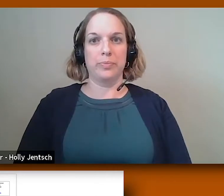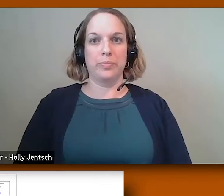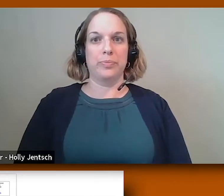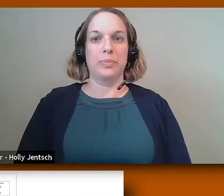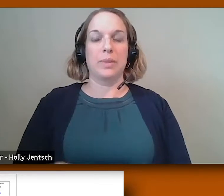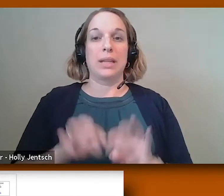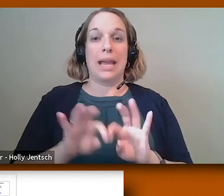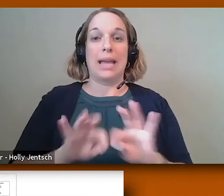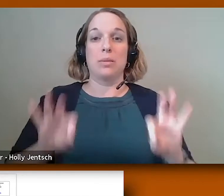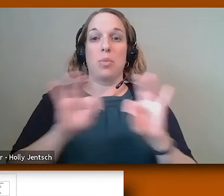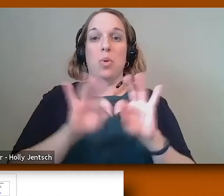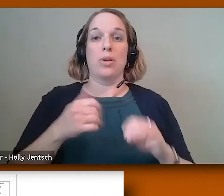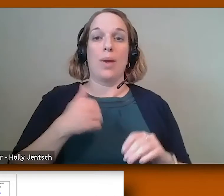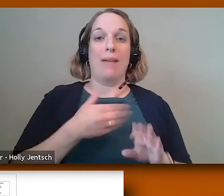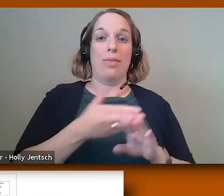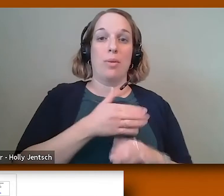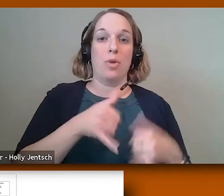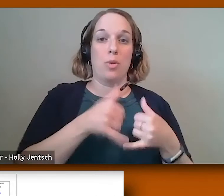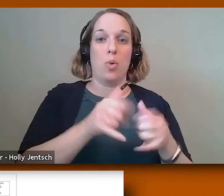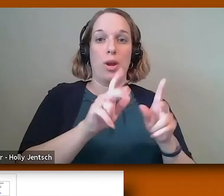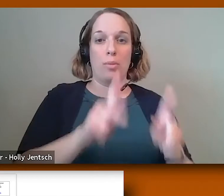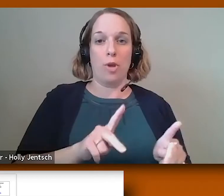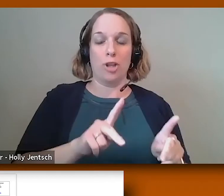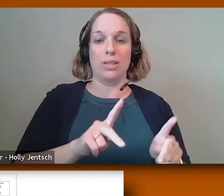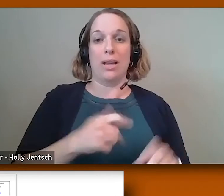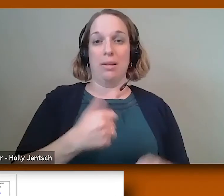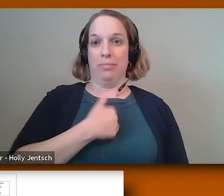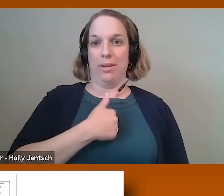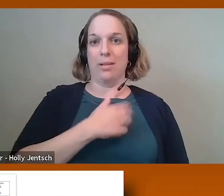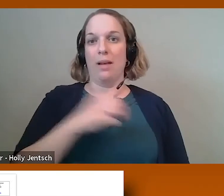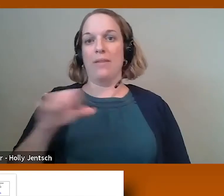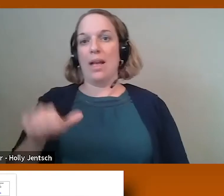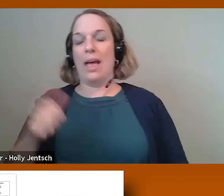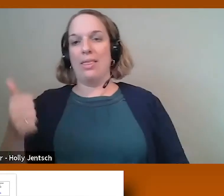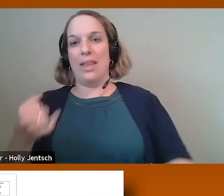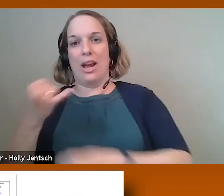and the other institution's preaward admin.